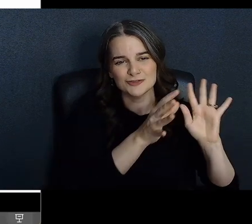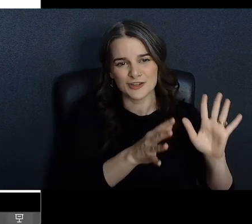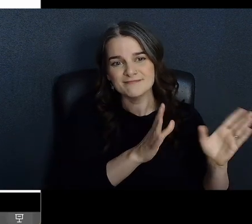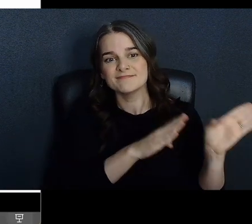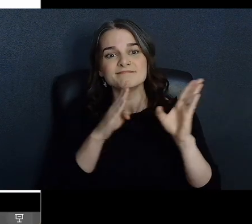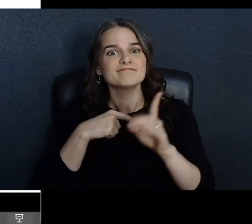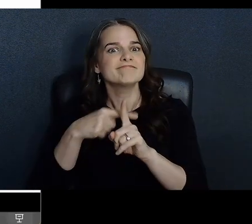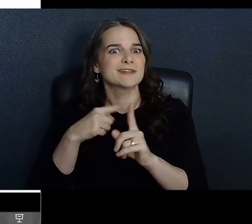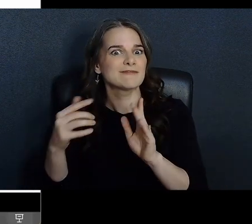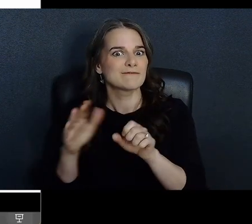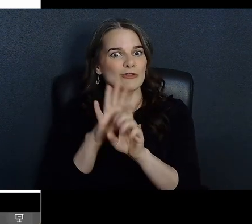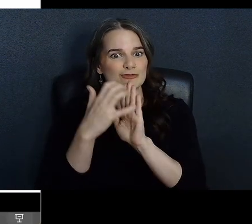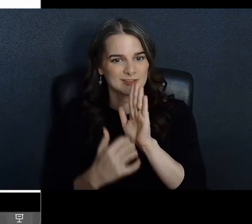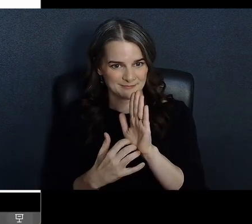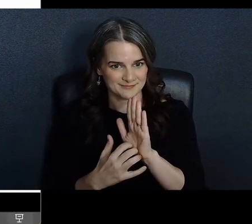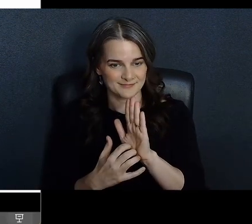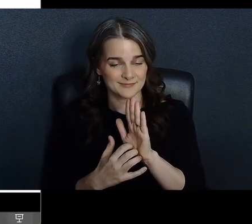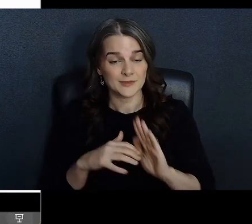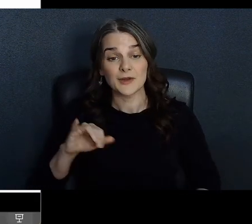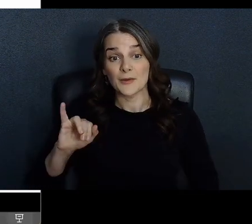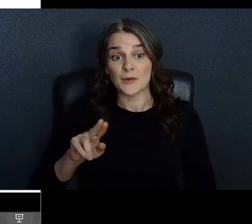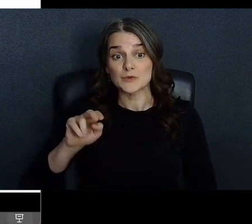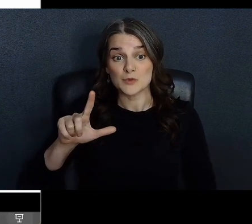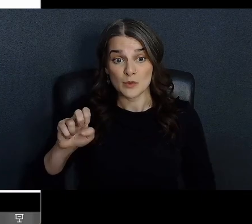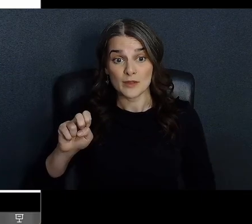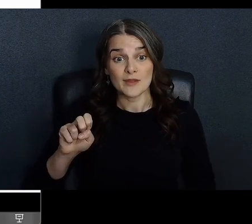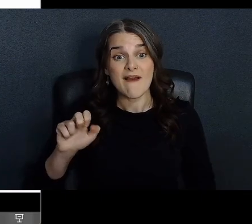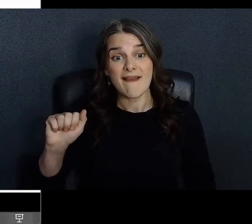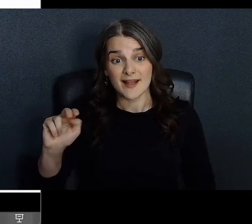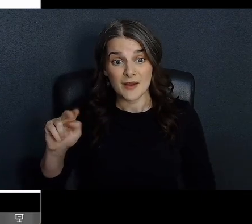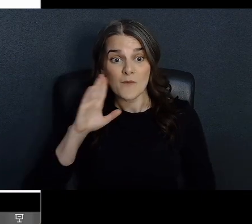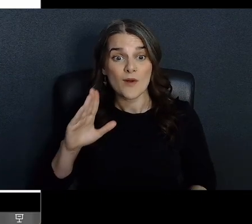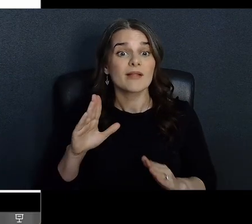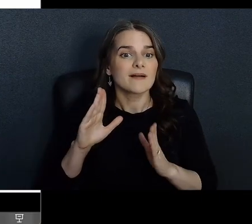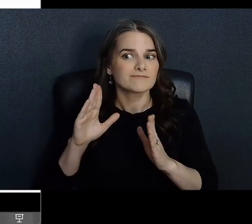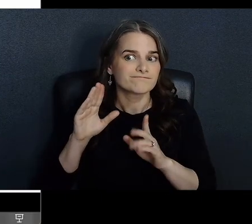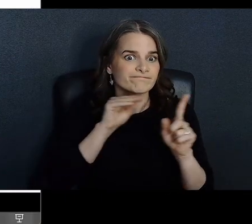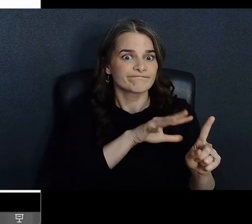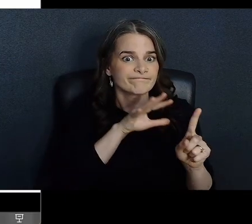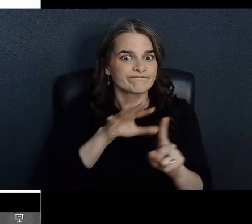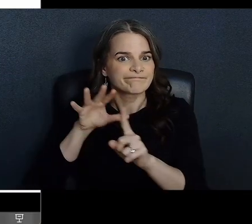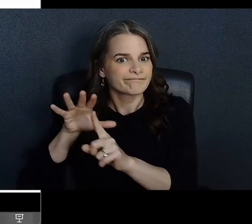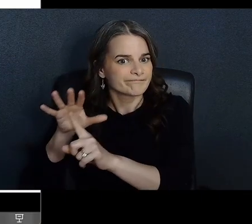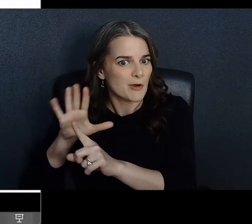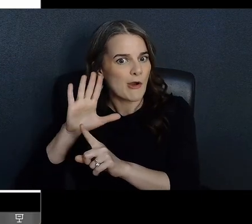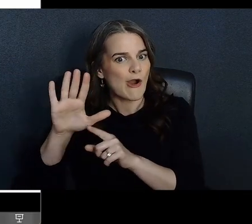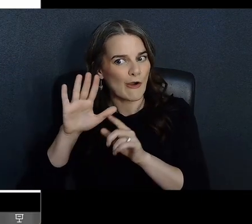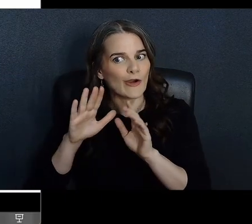Jule Ann will also be highlighting a few of her technologies that she uses in her video.